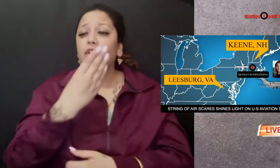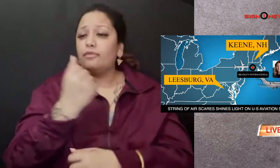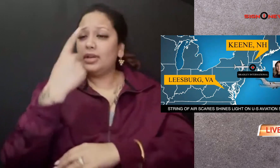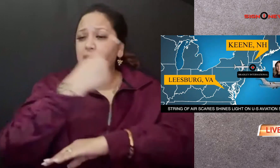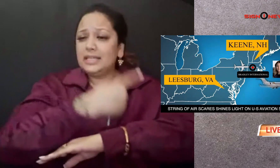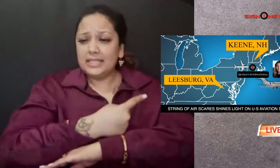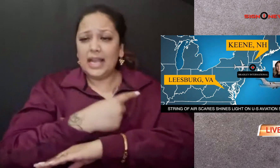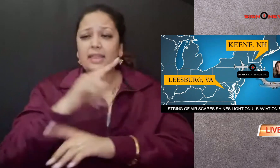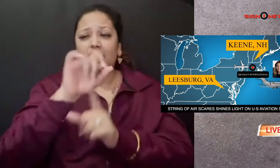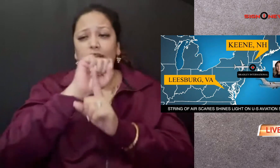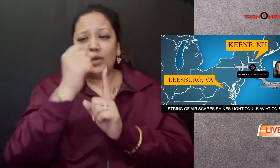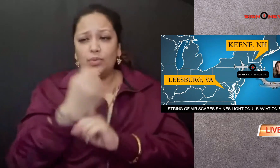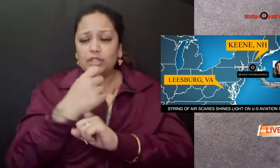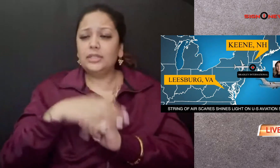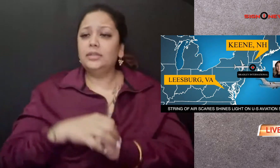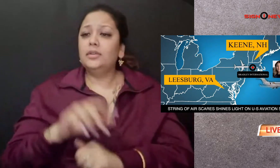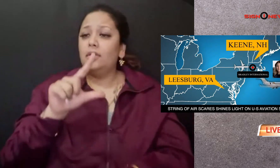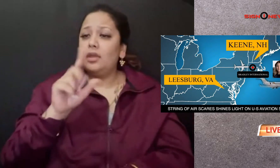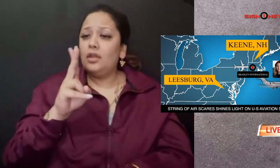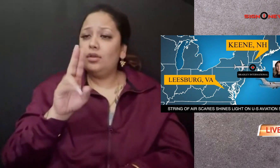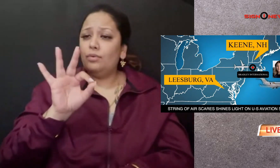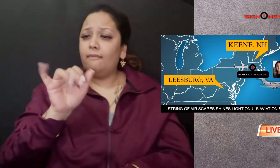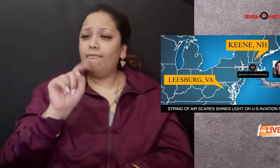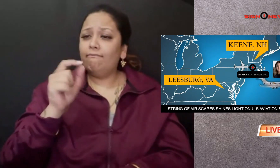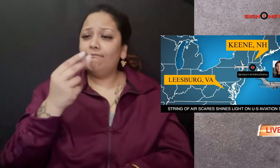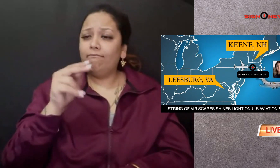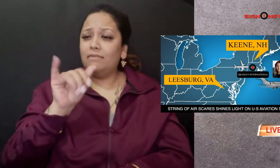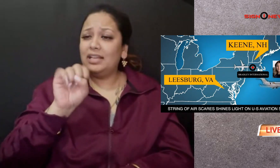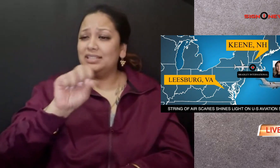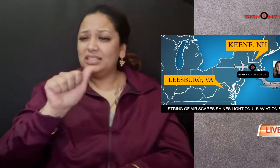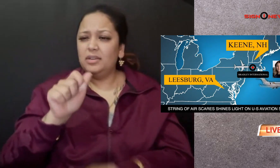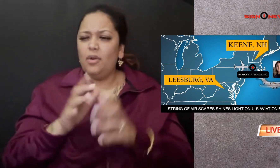a few days before that a Lufthansa jumbo jet